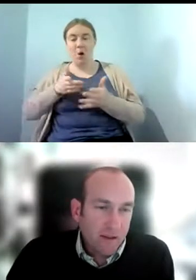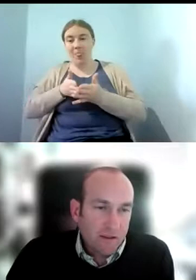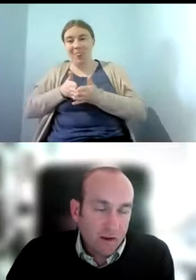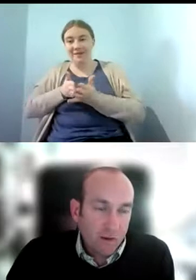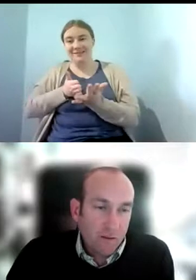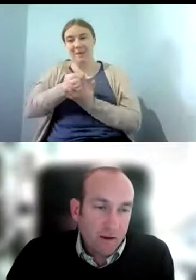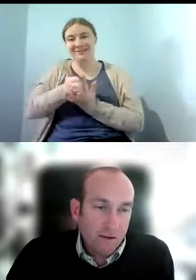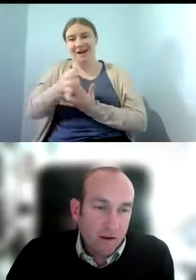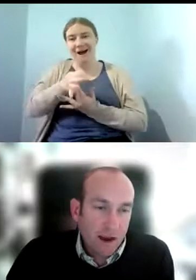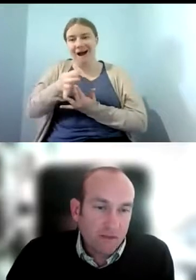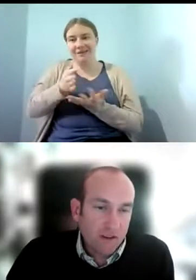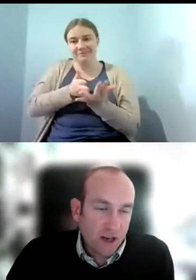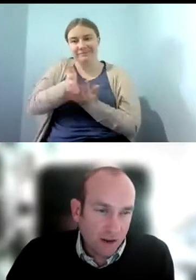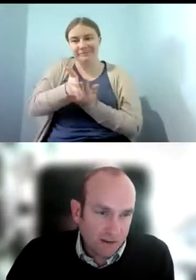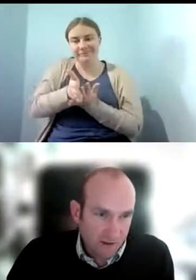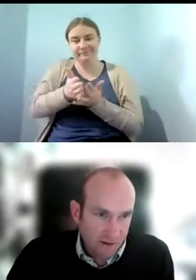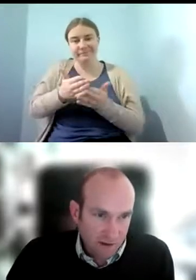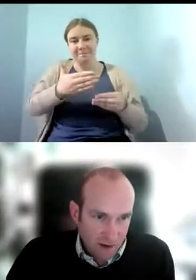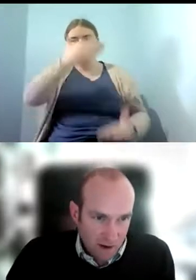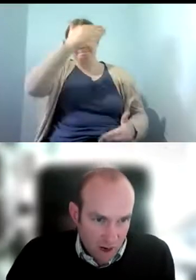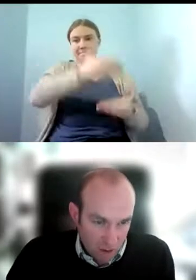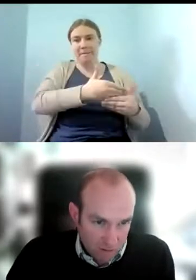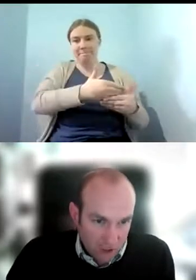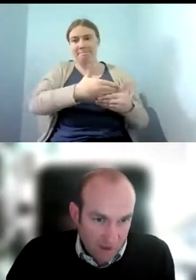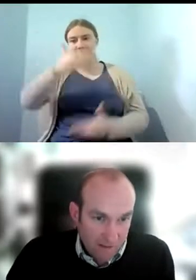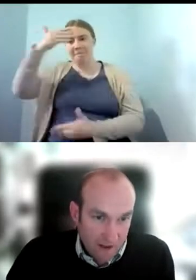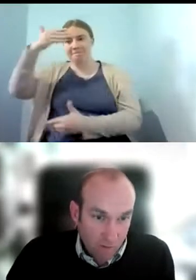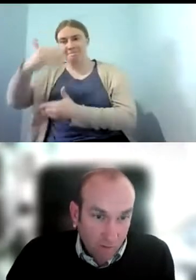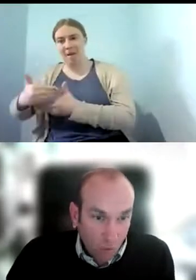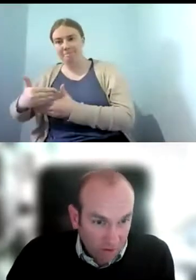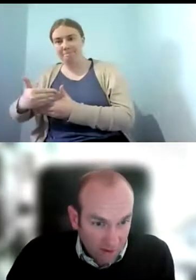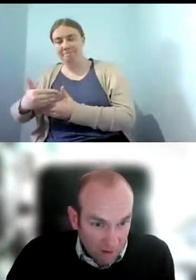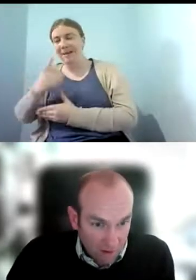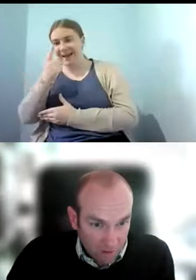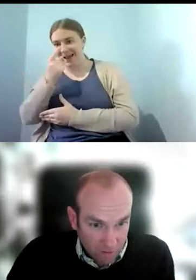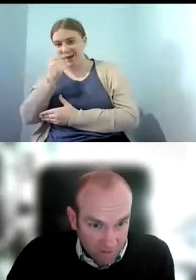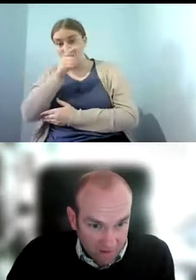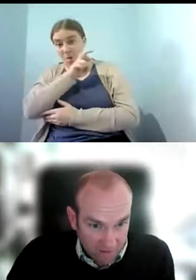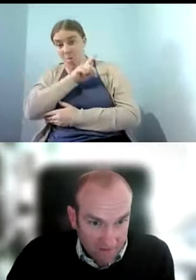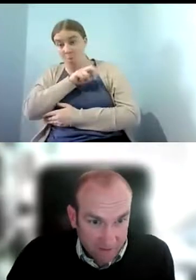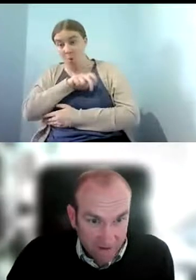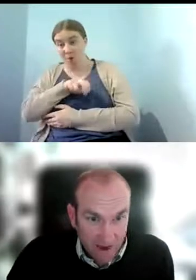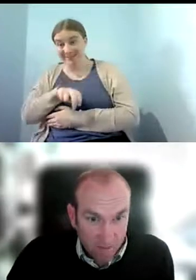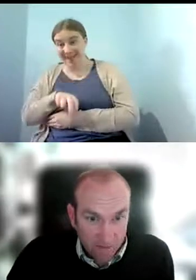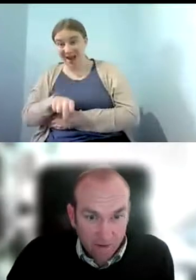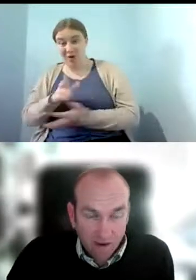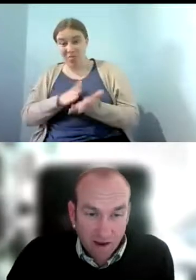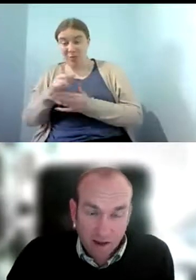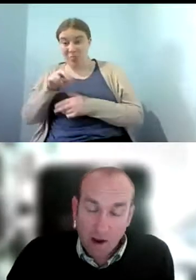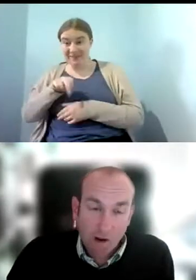so we we we have to shut um shut that down walk down through these steps and go out